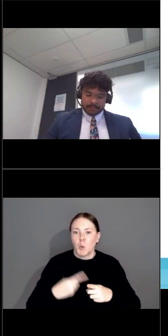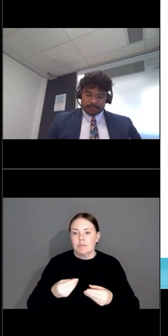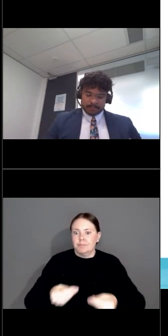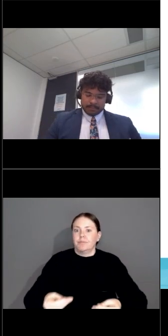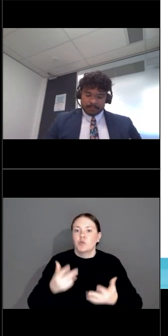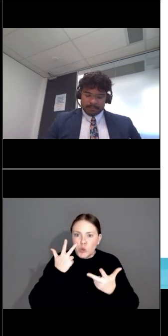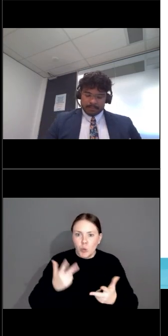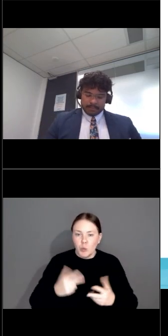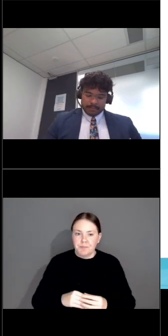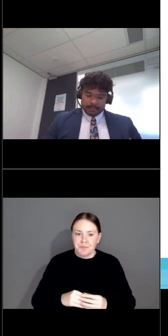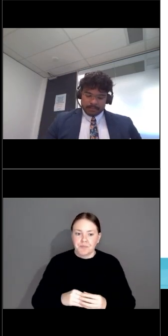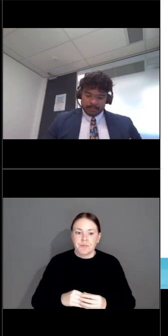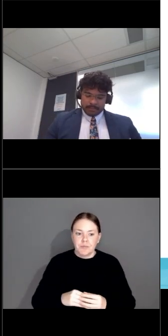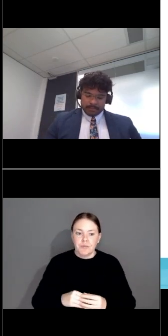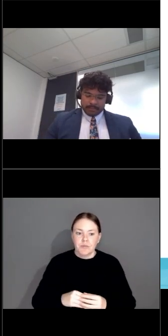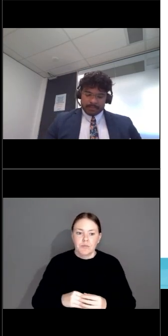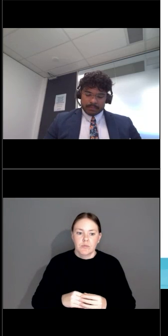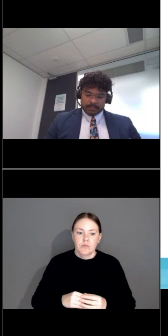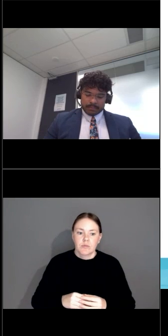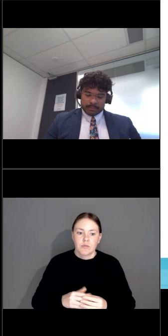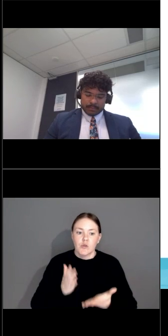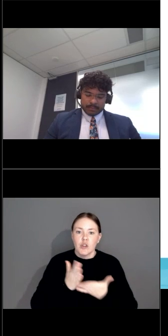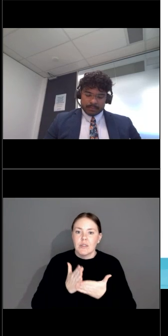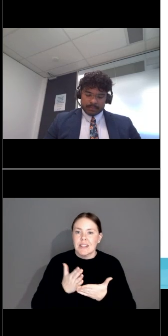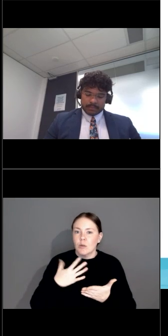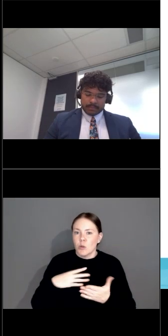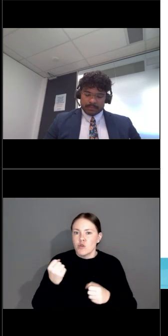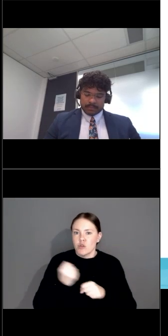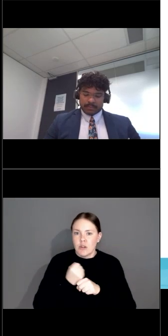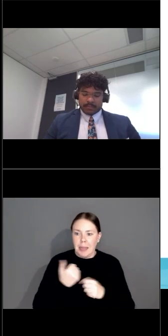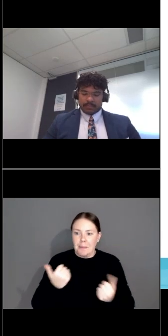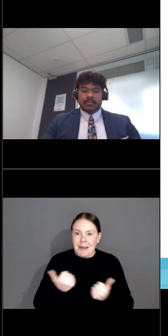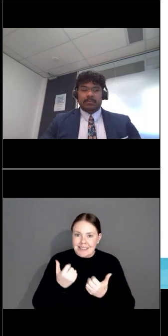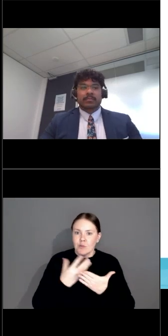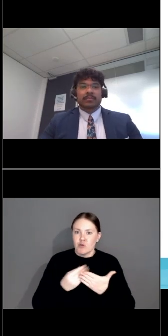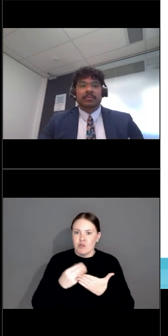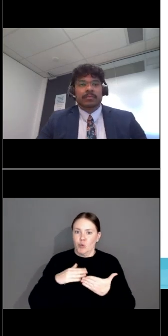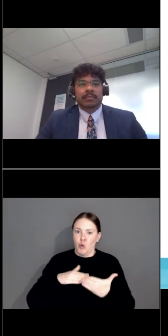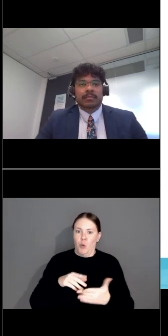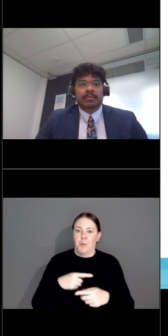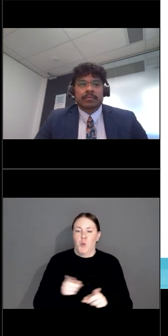all these things are in production and in planning so essentially watch this space if you join our